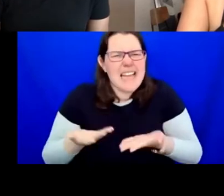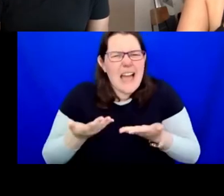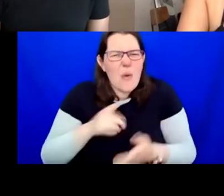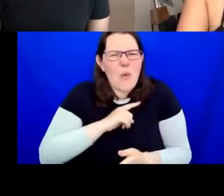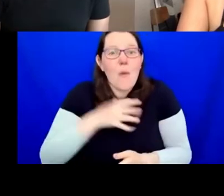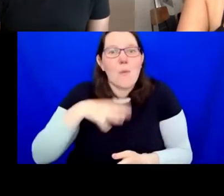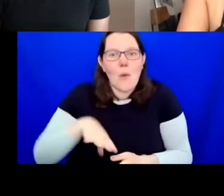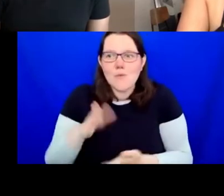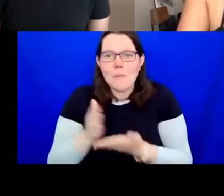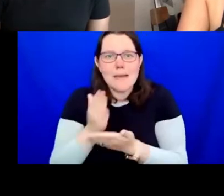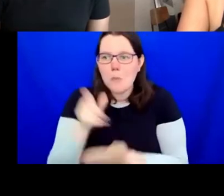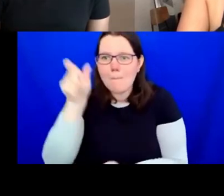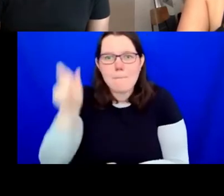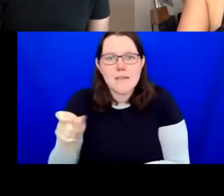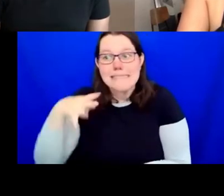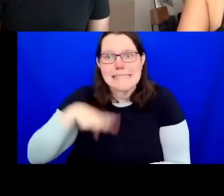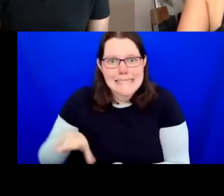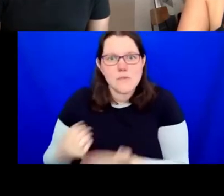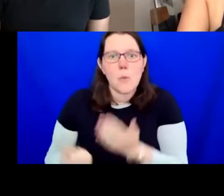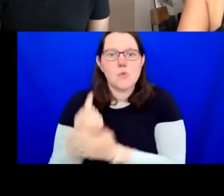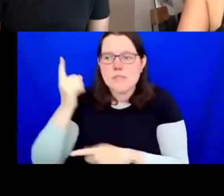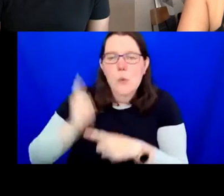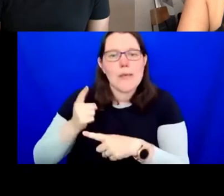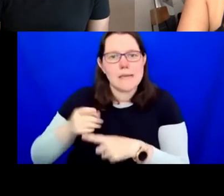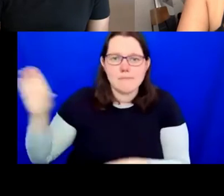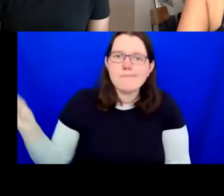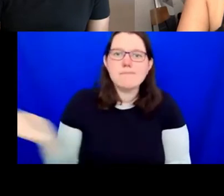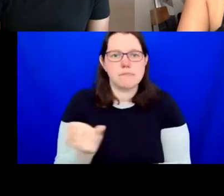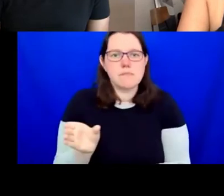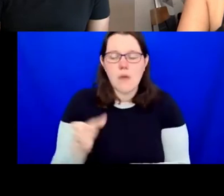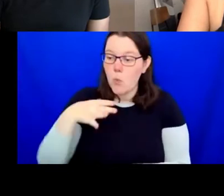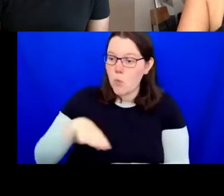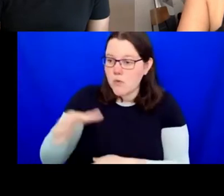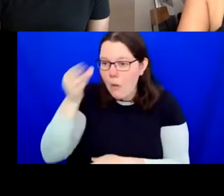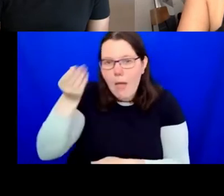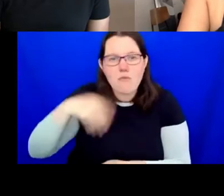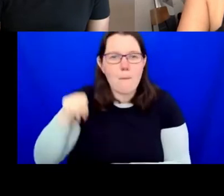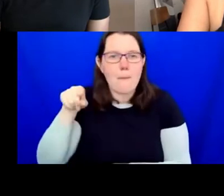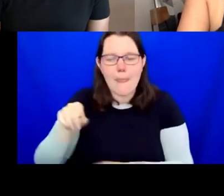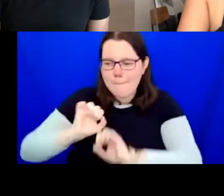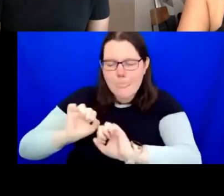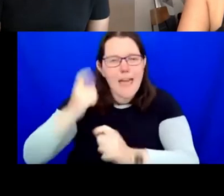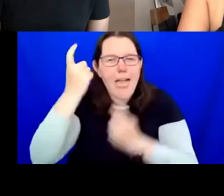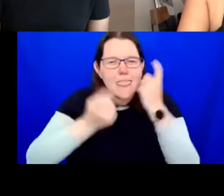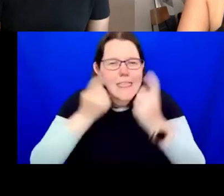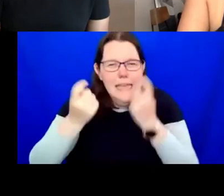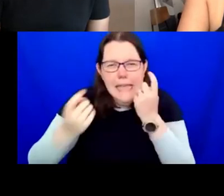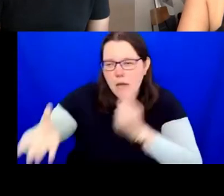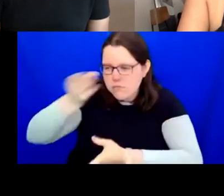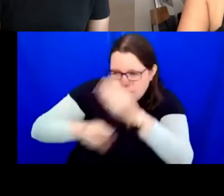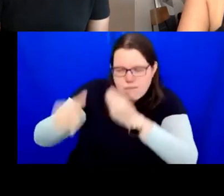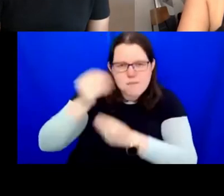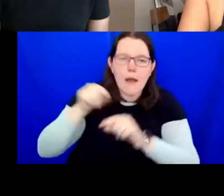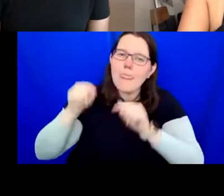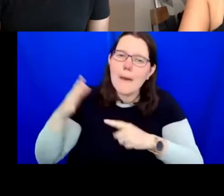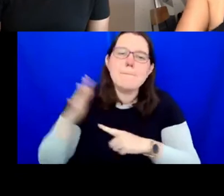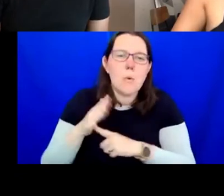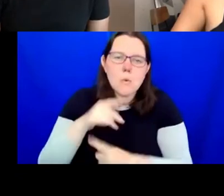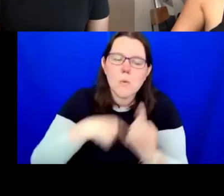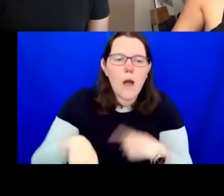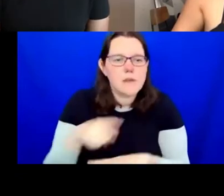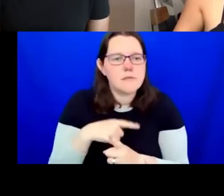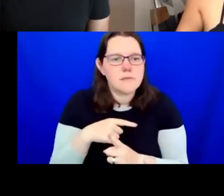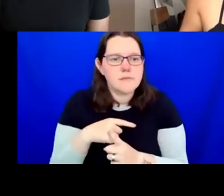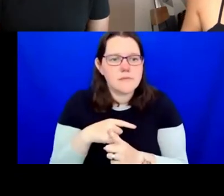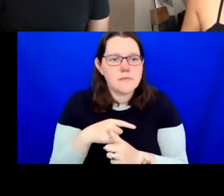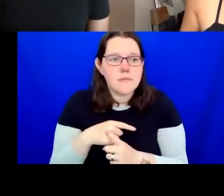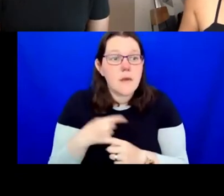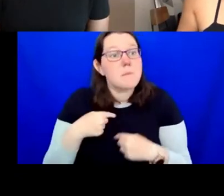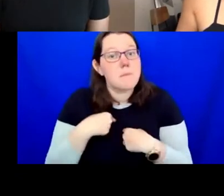quickly. That's really important to us. I challenged my HR team and